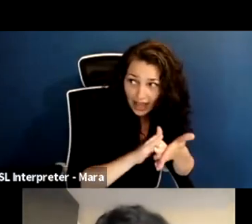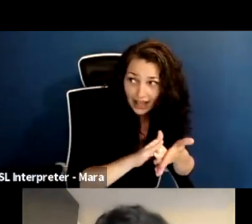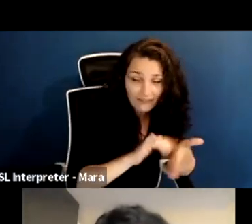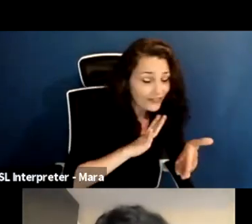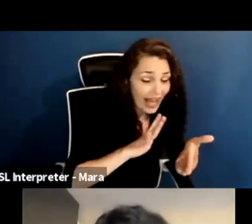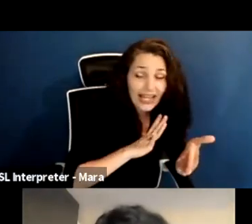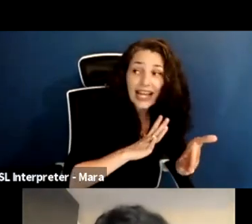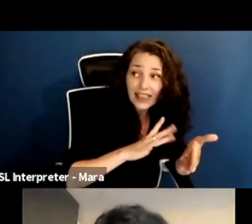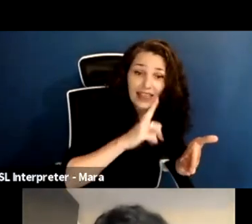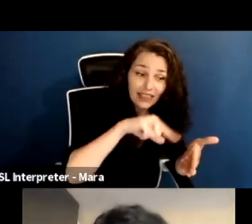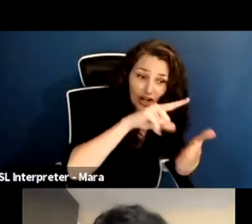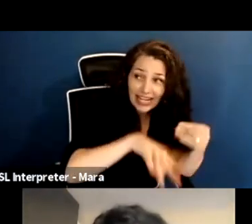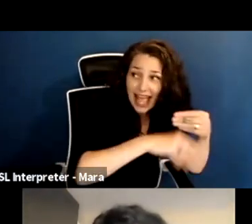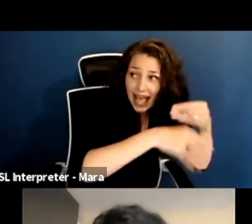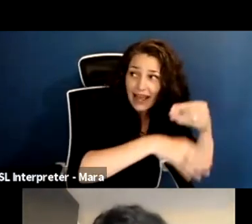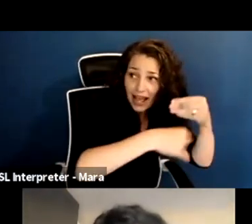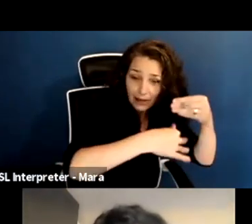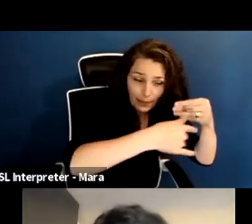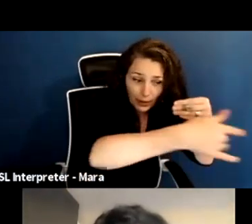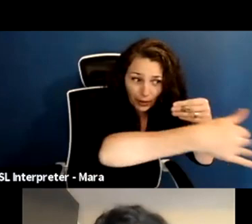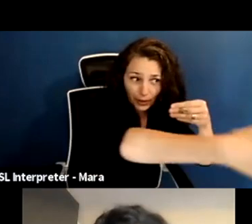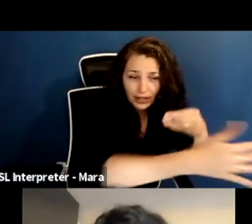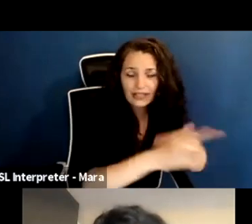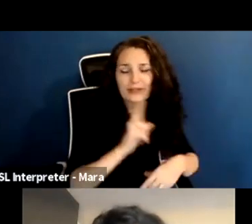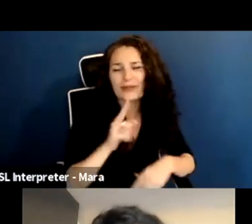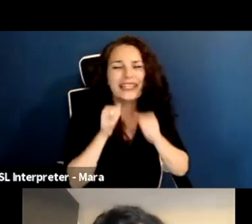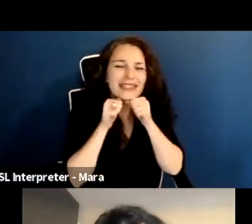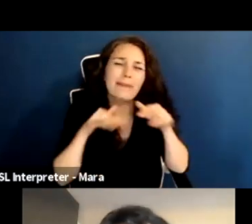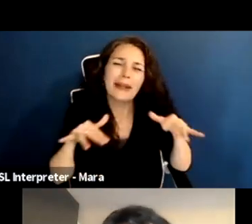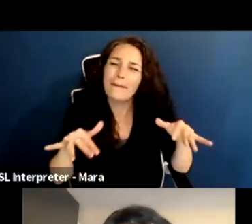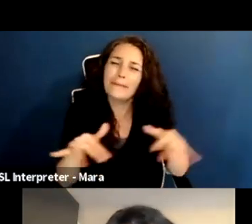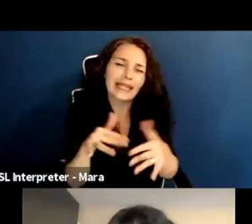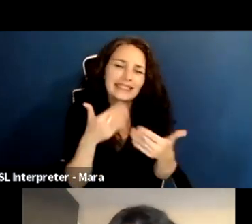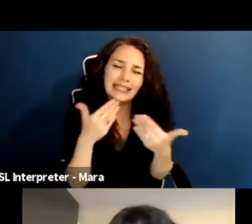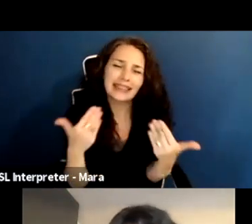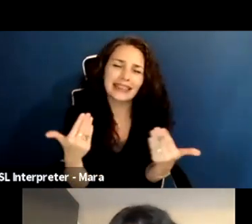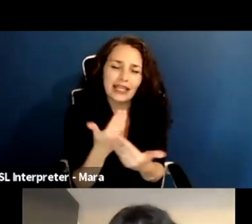and so inspirational to me to be able to be alongside